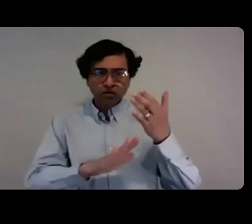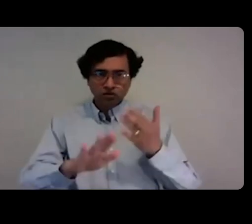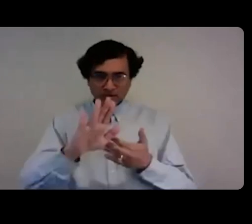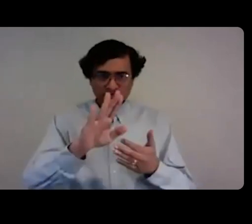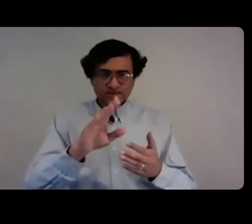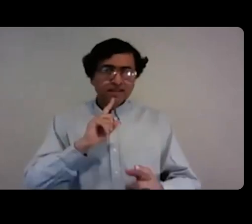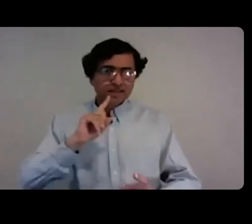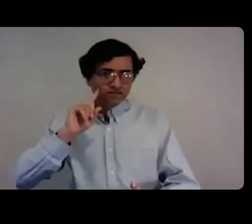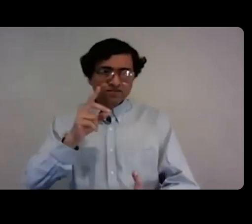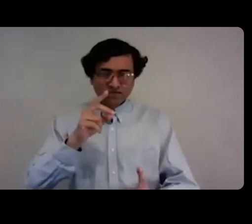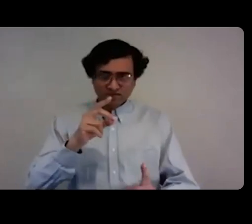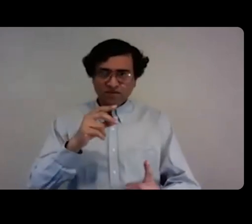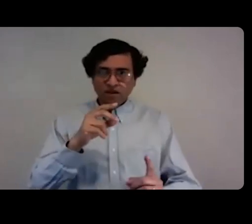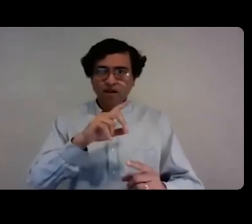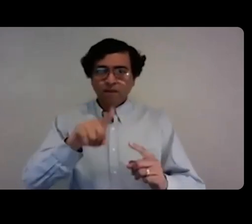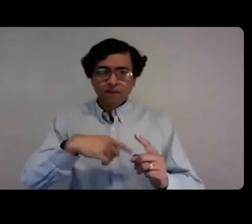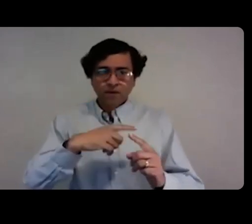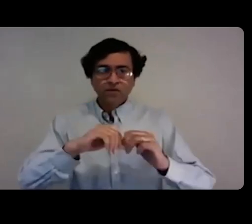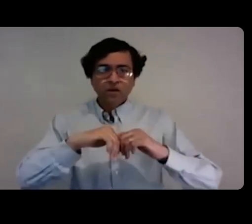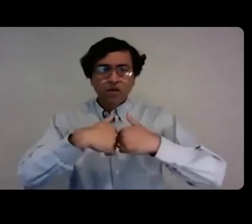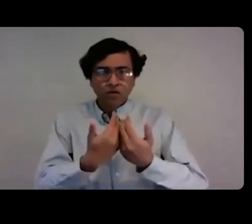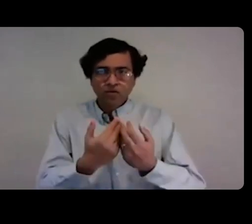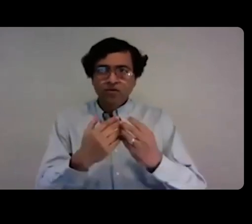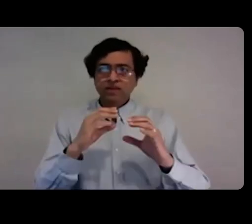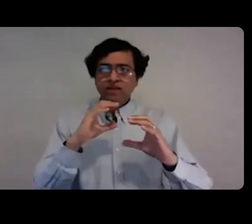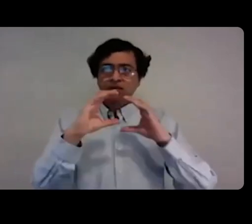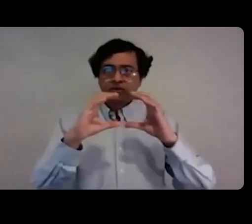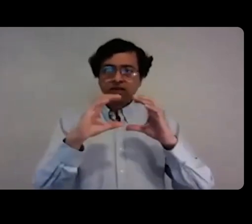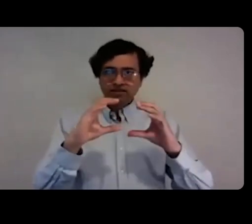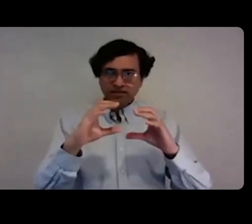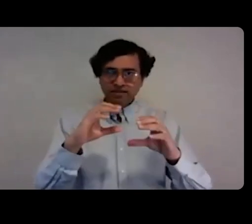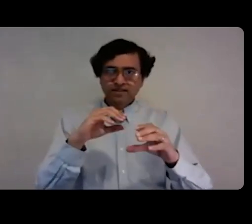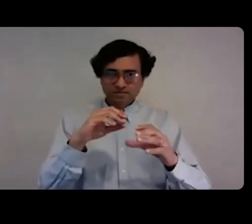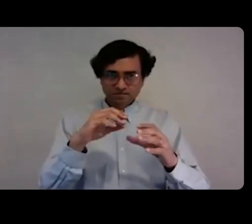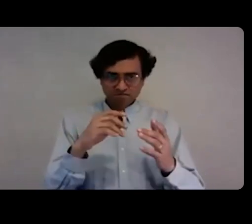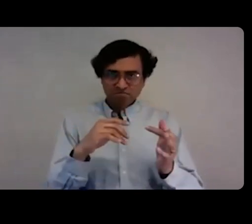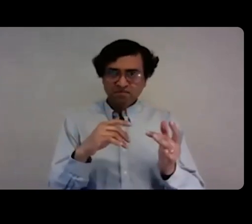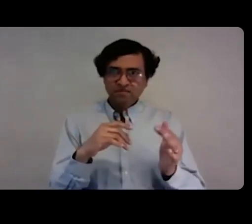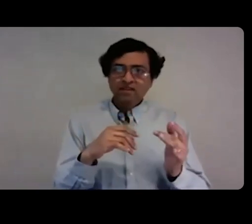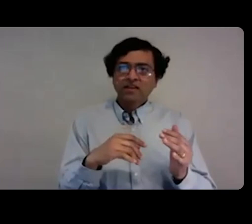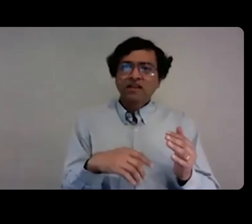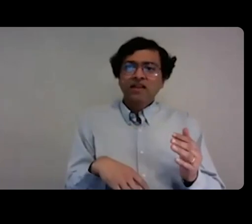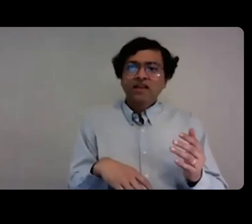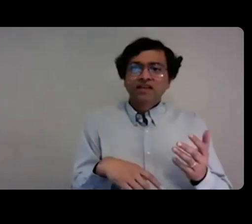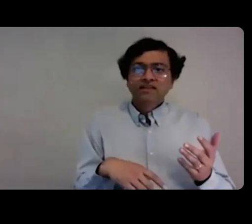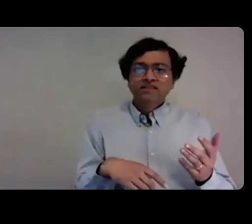We did a survey of deaf individuals about how they will communicate